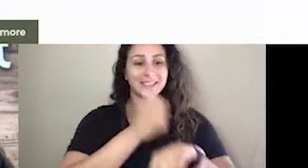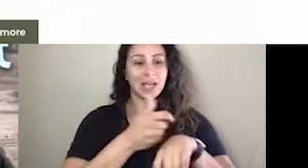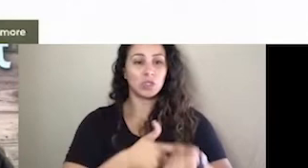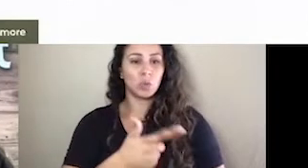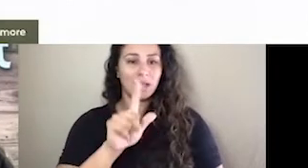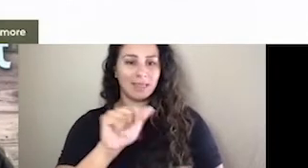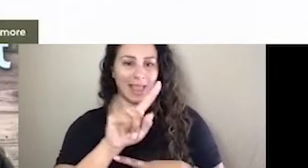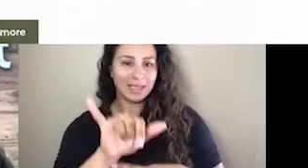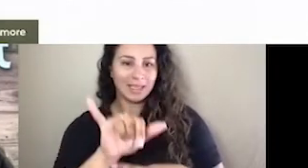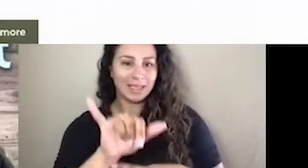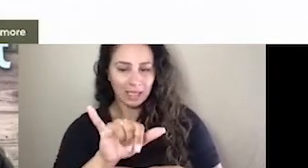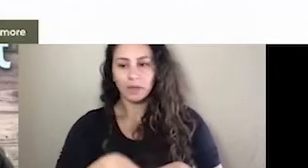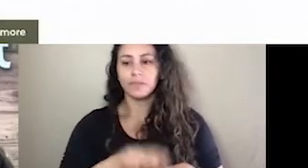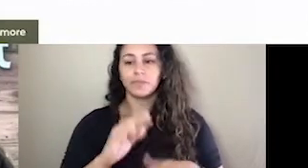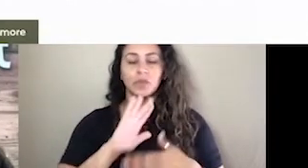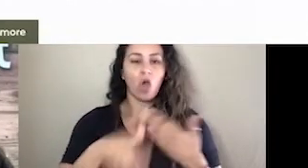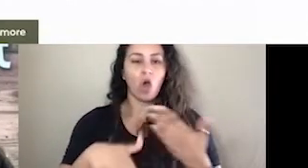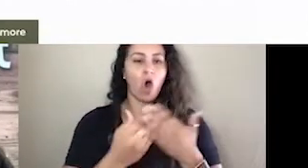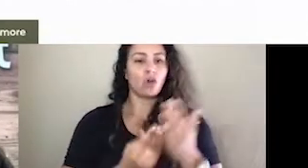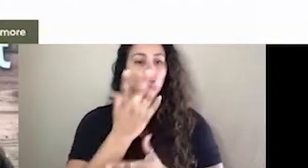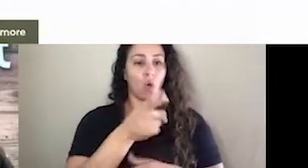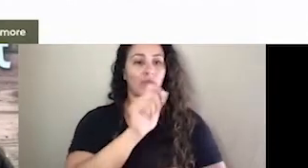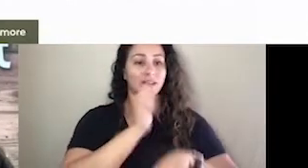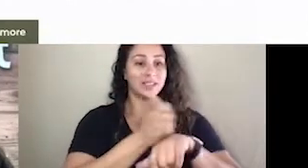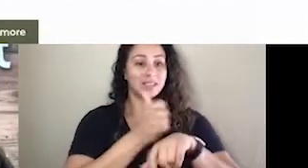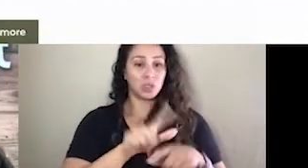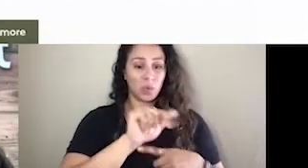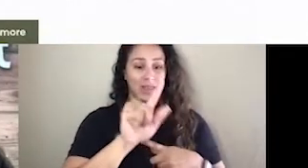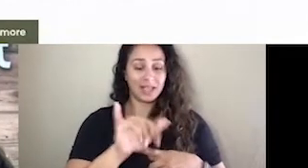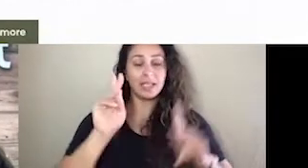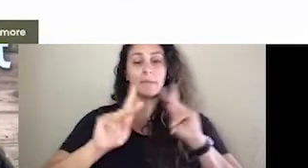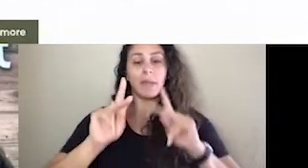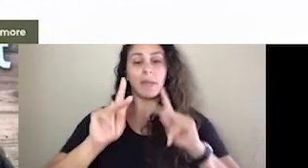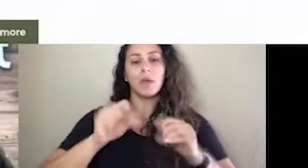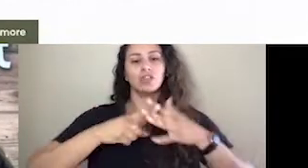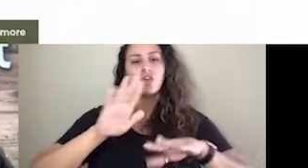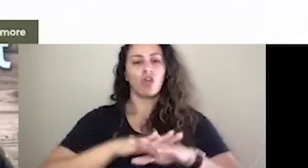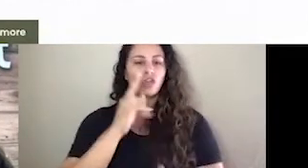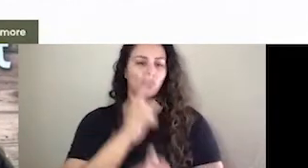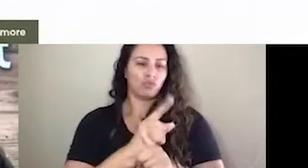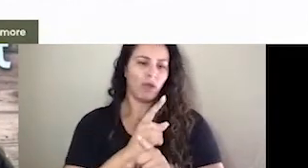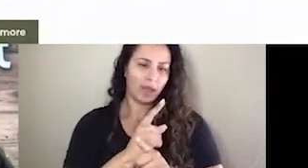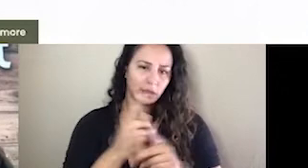SO THAT PEOPLE ARE STARTING ON THE RIGHT FOOT.